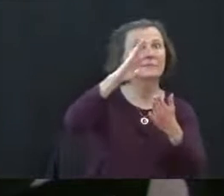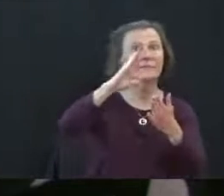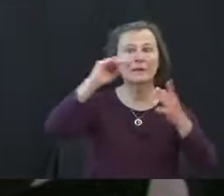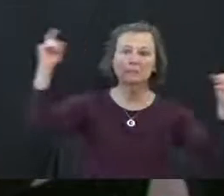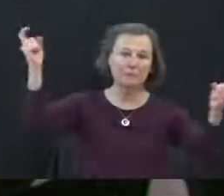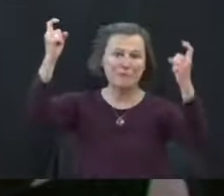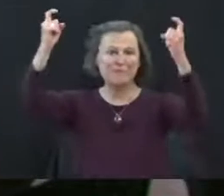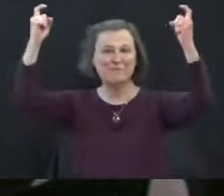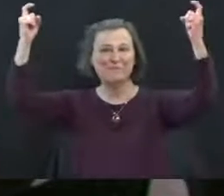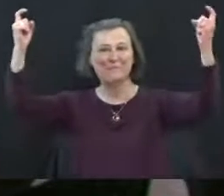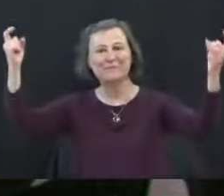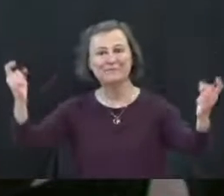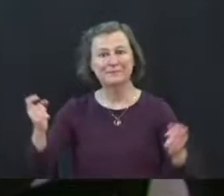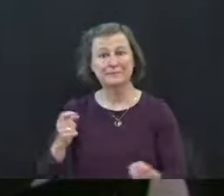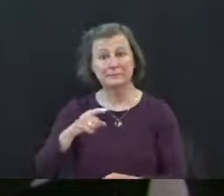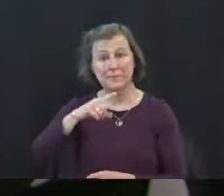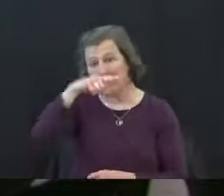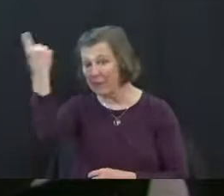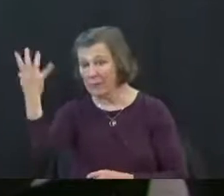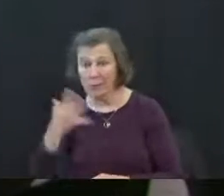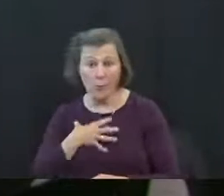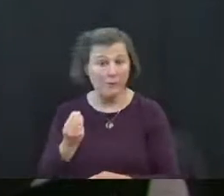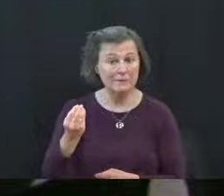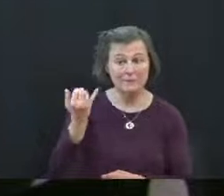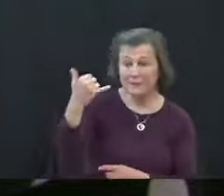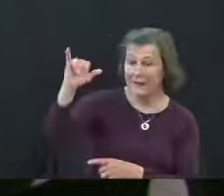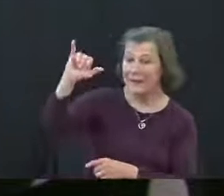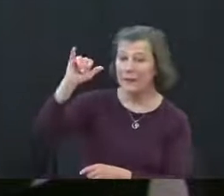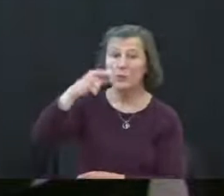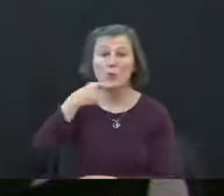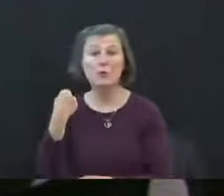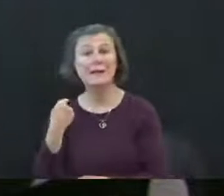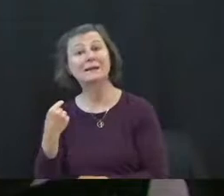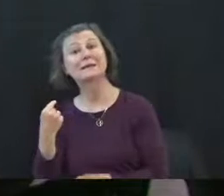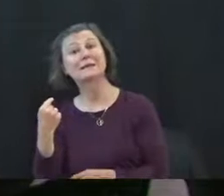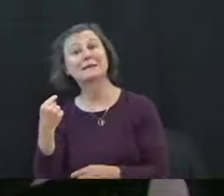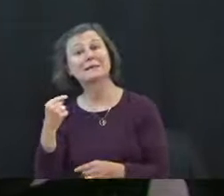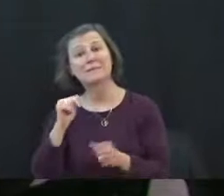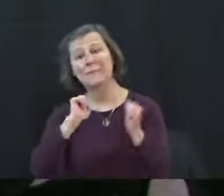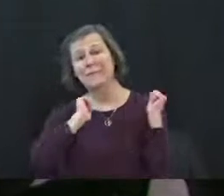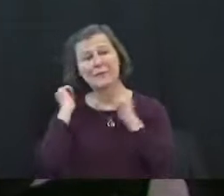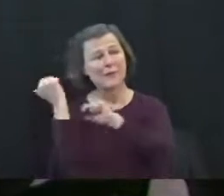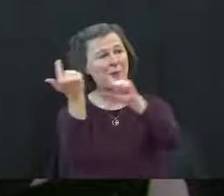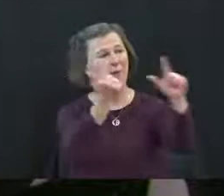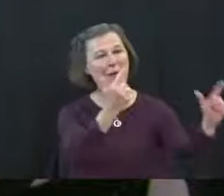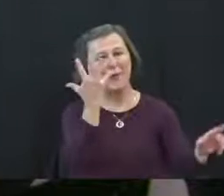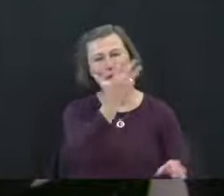Black, white, yellow, red and all are lovely colors.